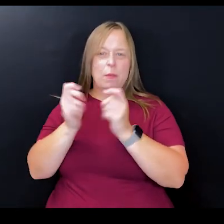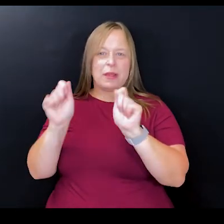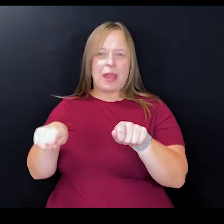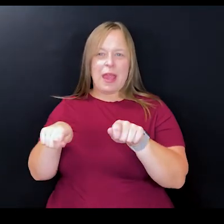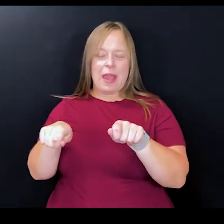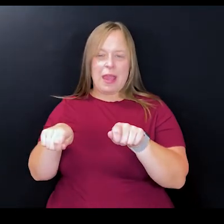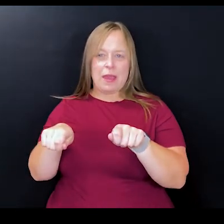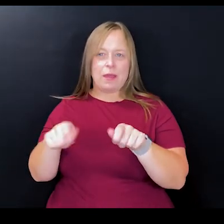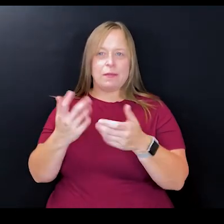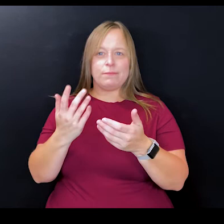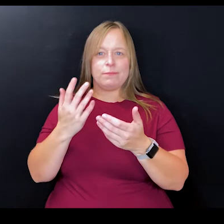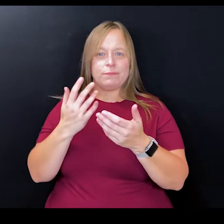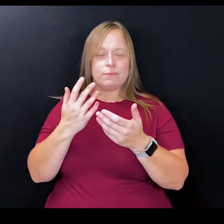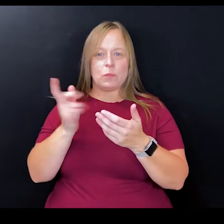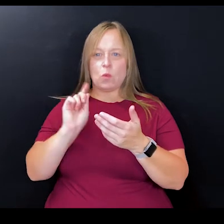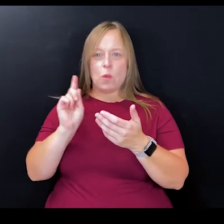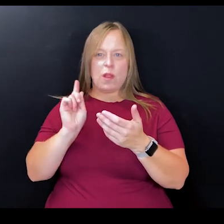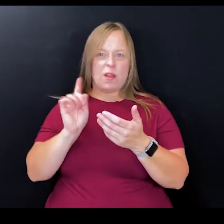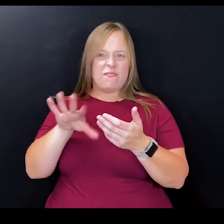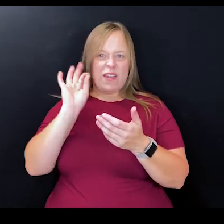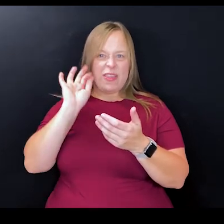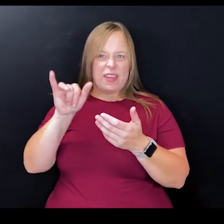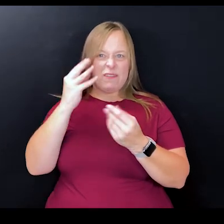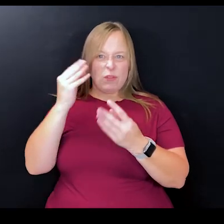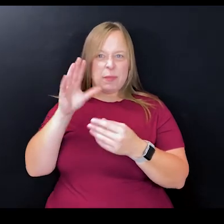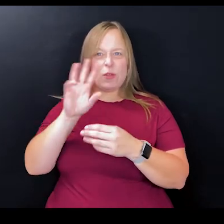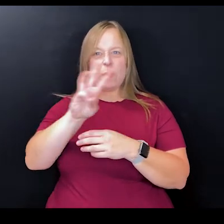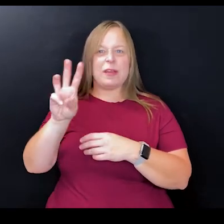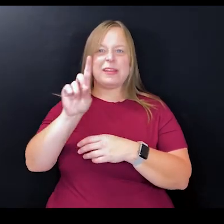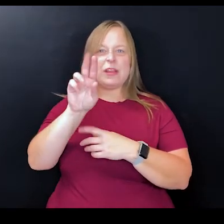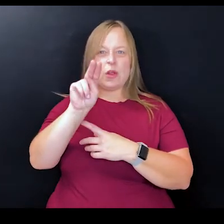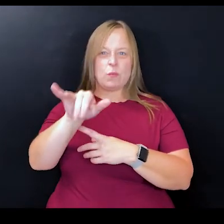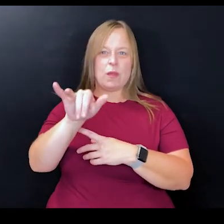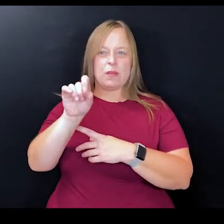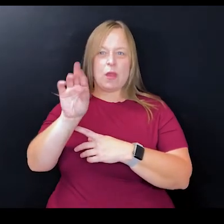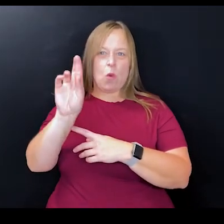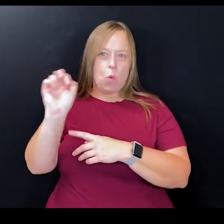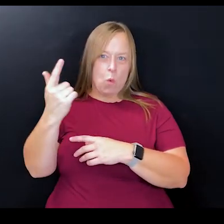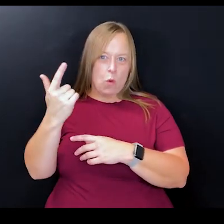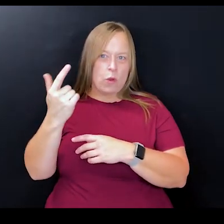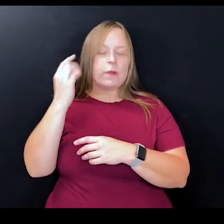You can find the information for intake at our website DRNY.org.